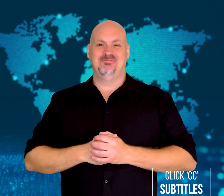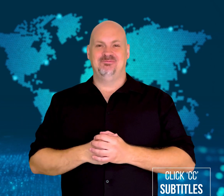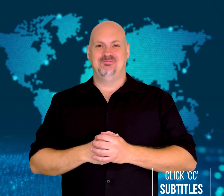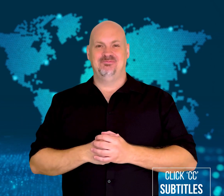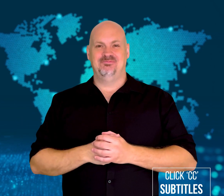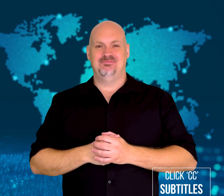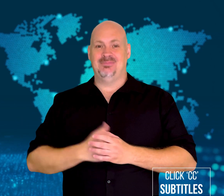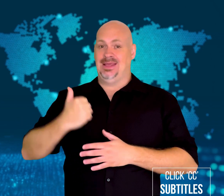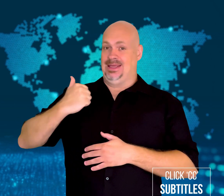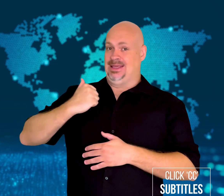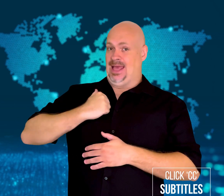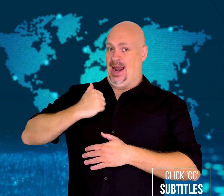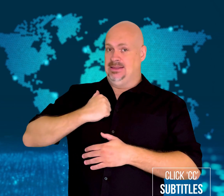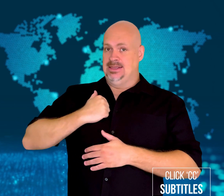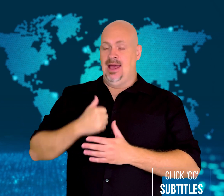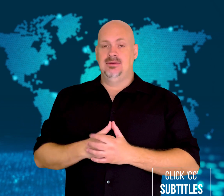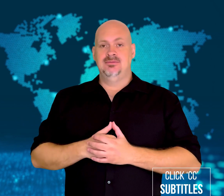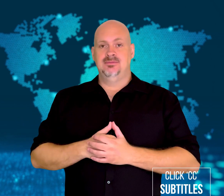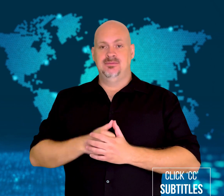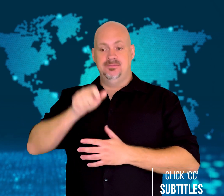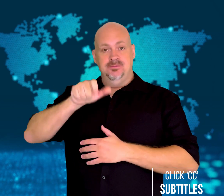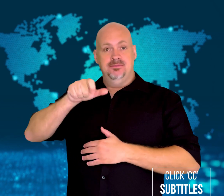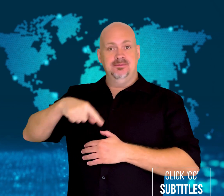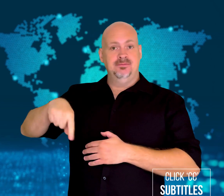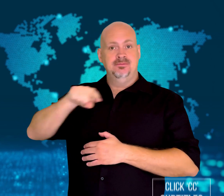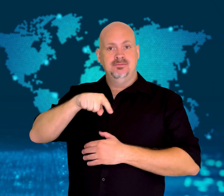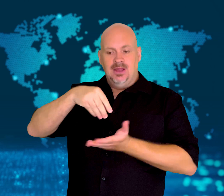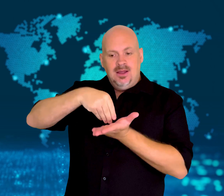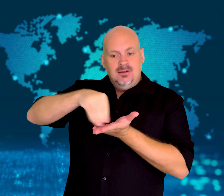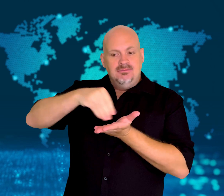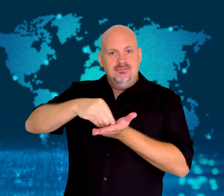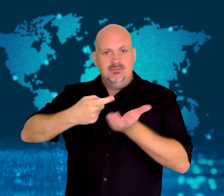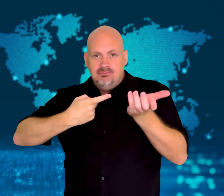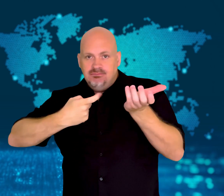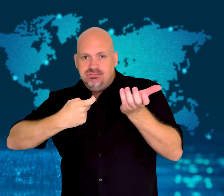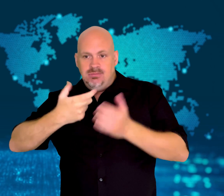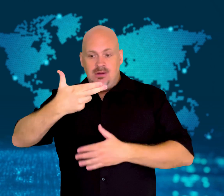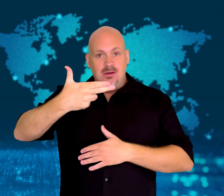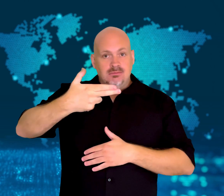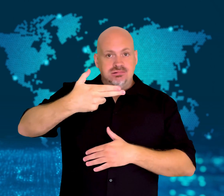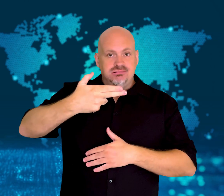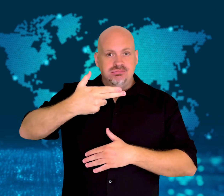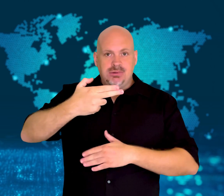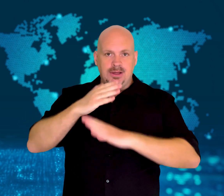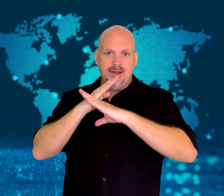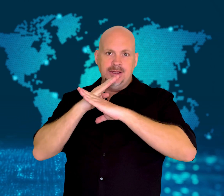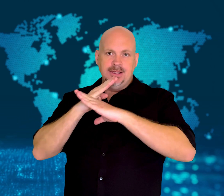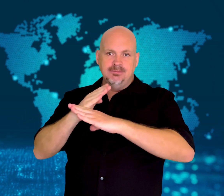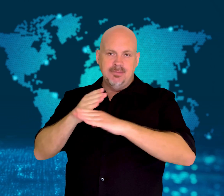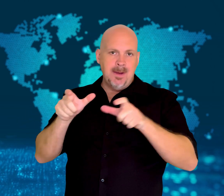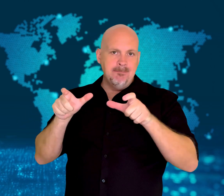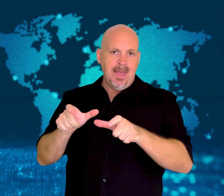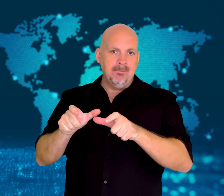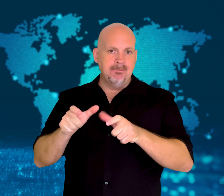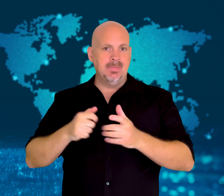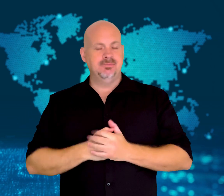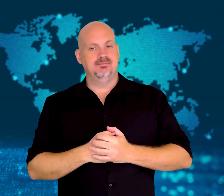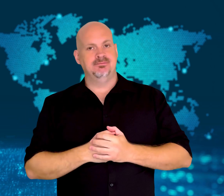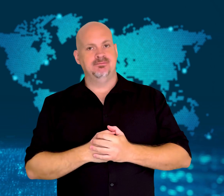Freezing handgun ownership.